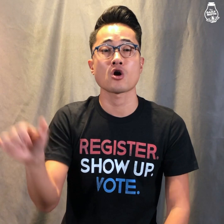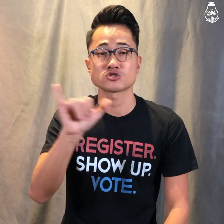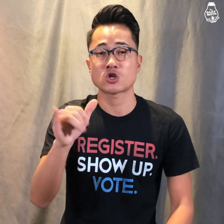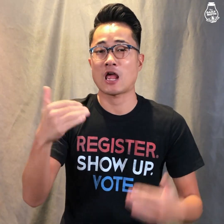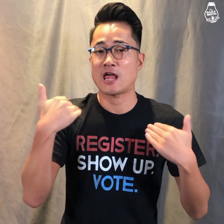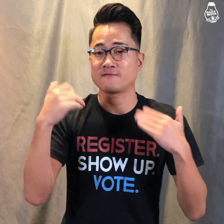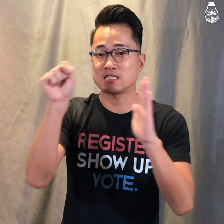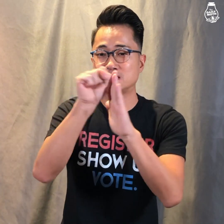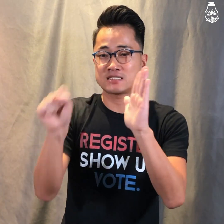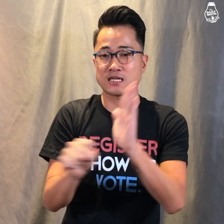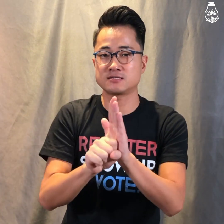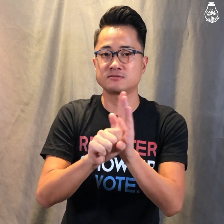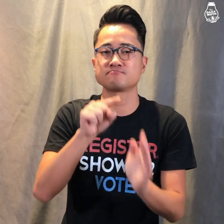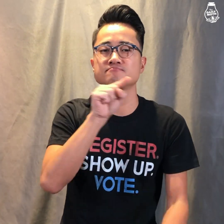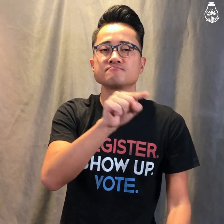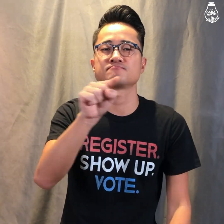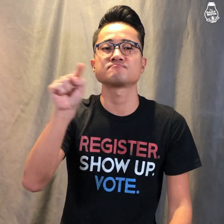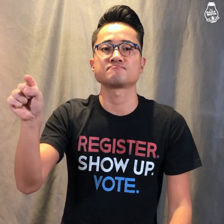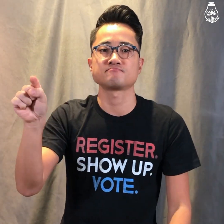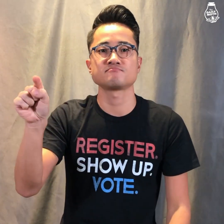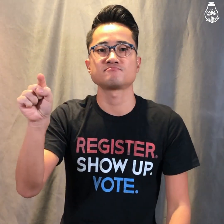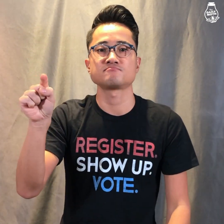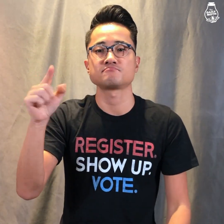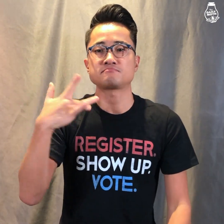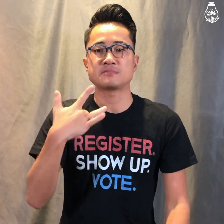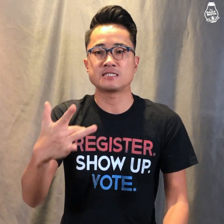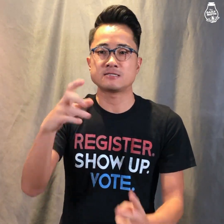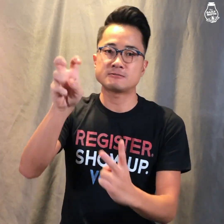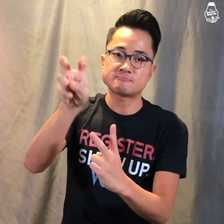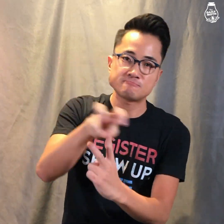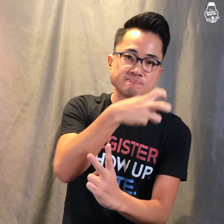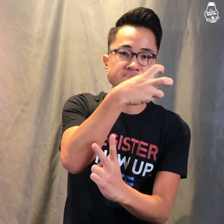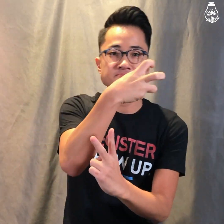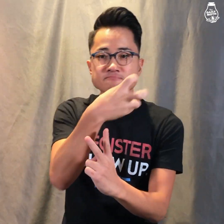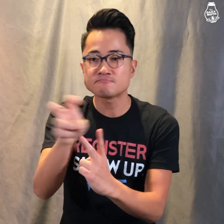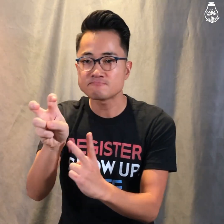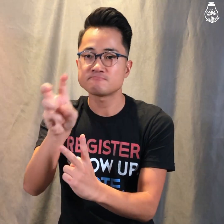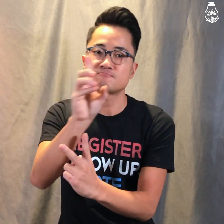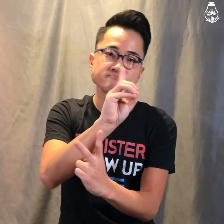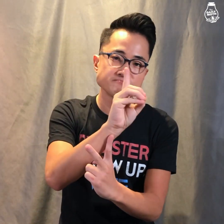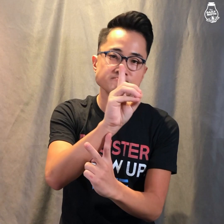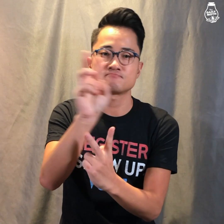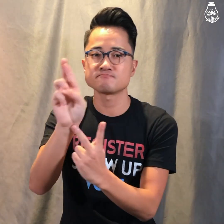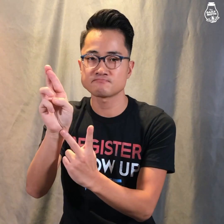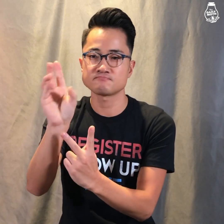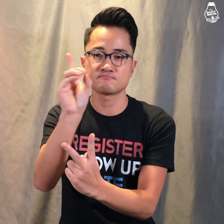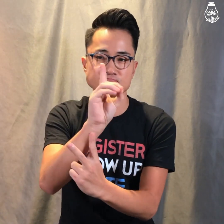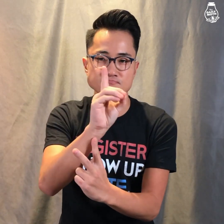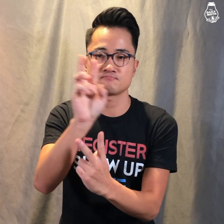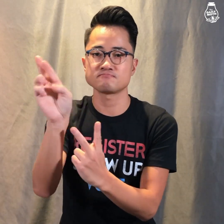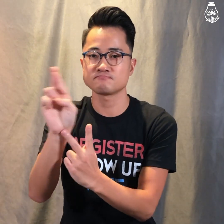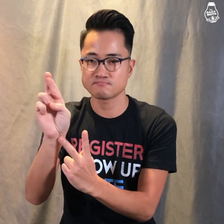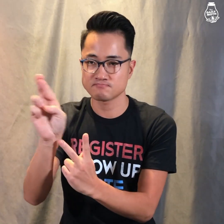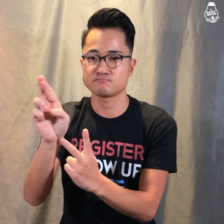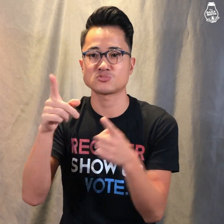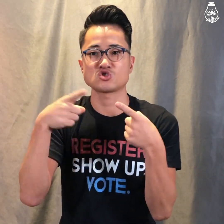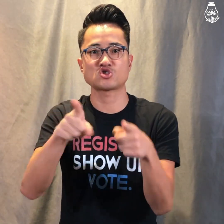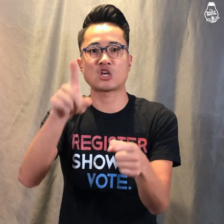Then there are states that swing either way during election